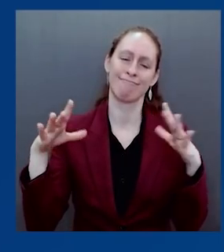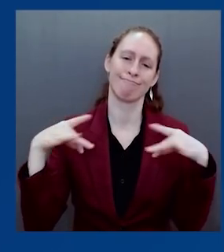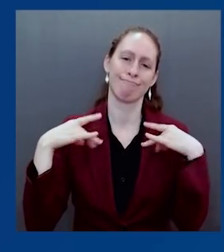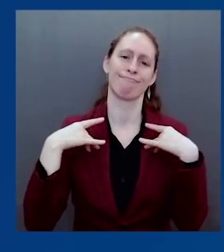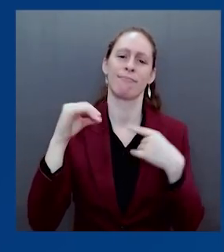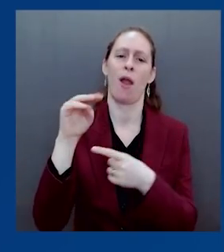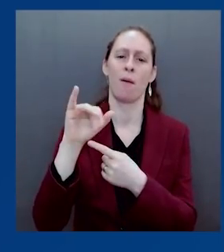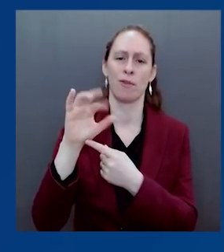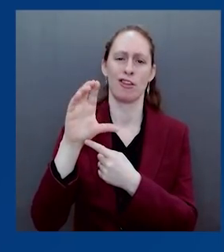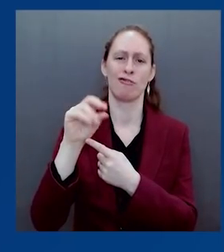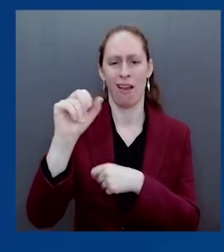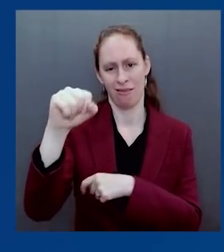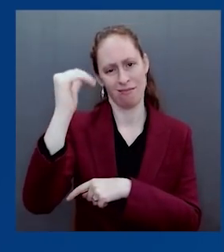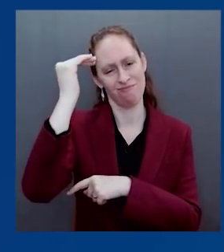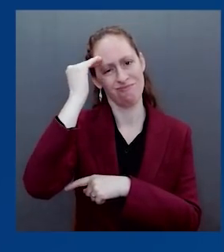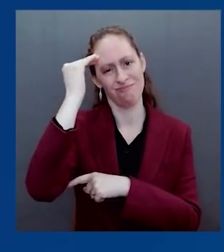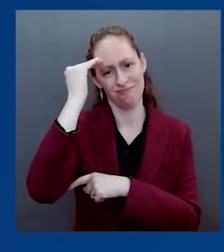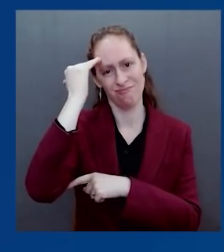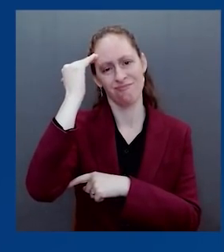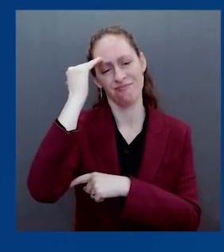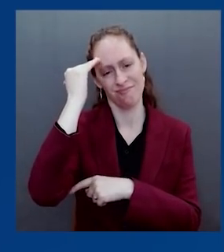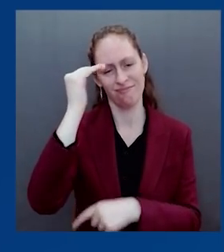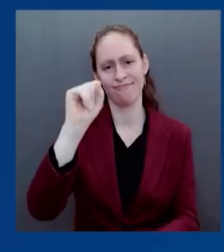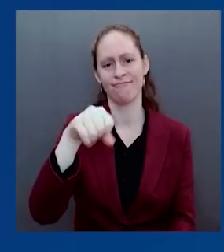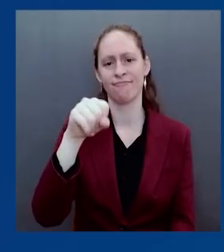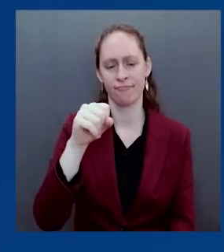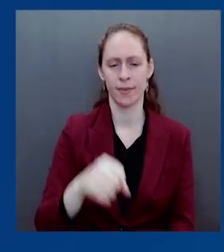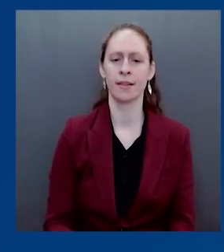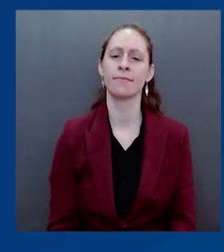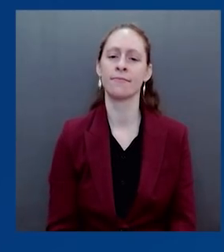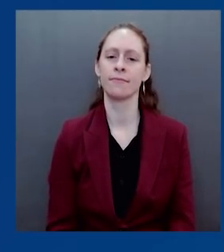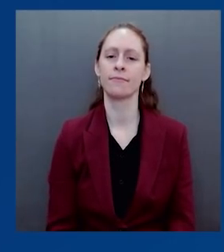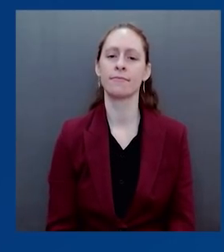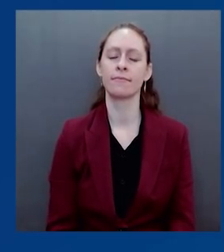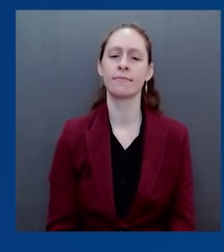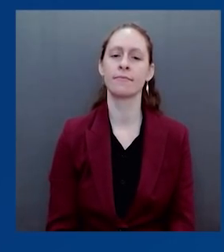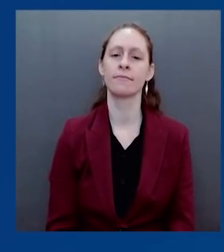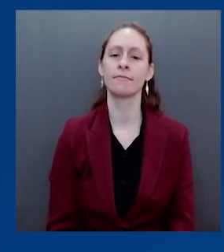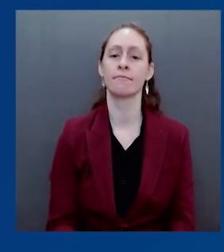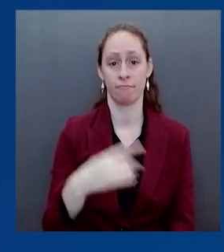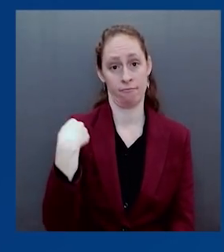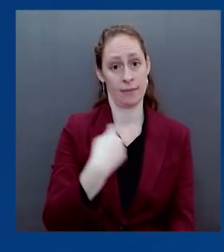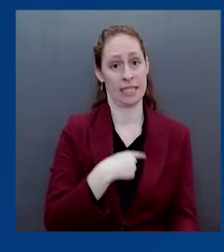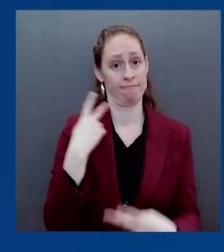are less likely to require hospitalization, it's important to note that Omicron continues to be